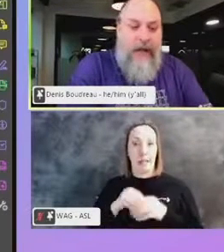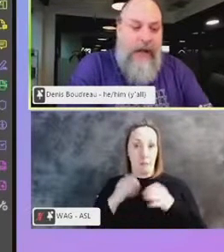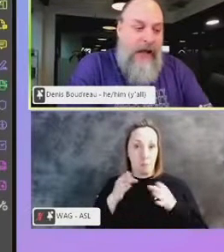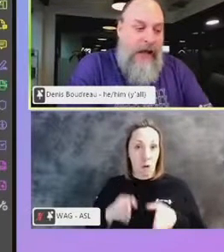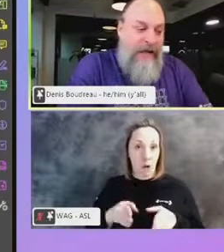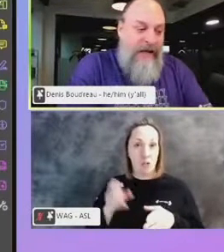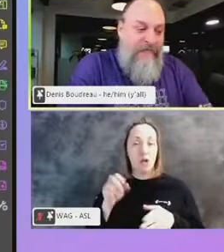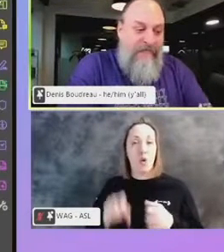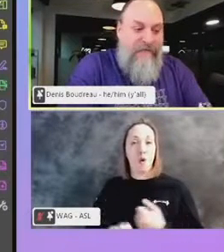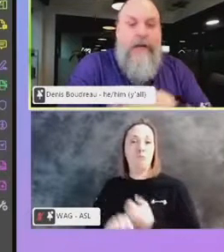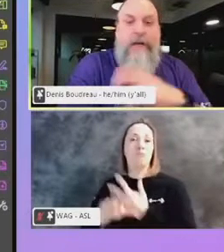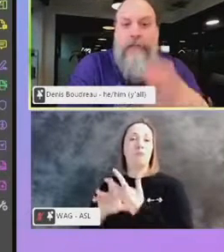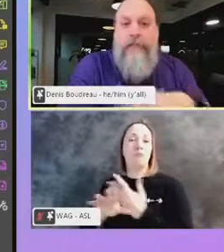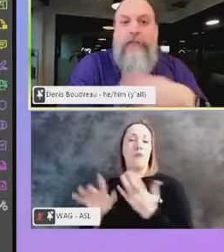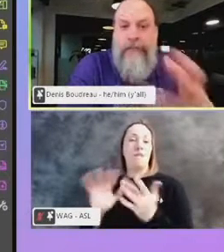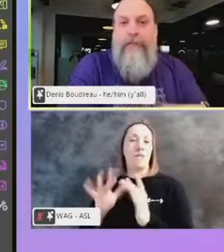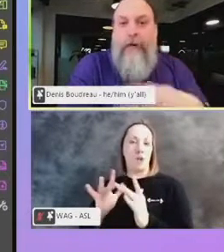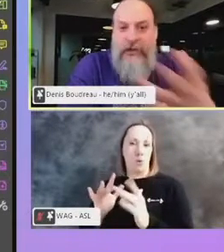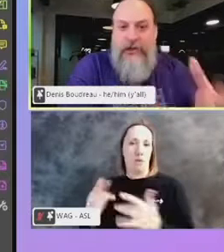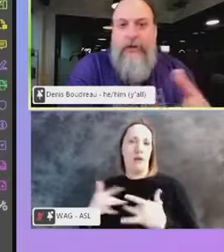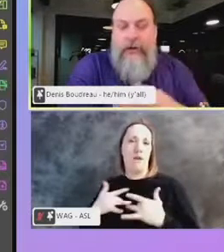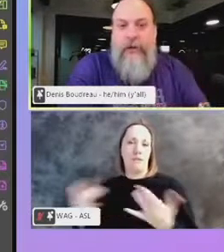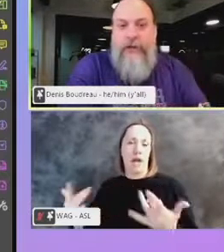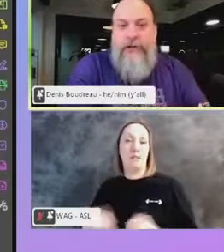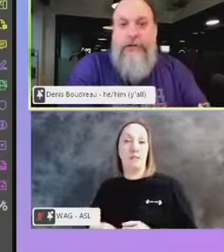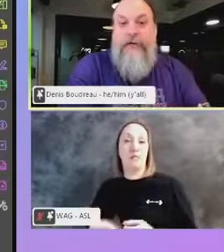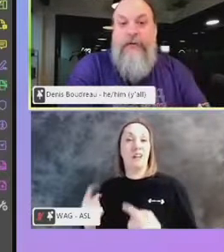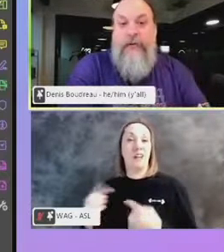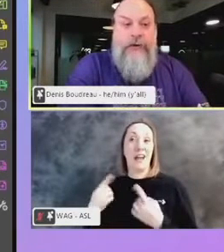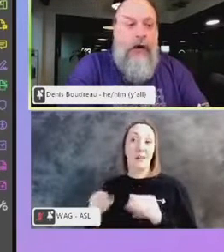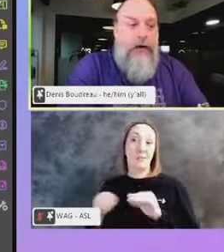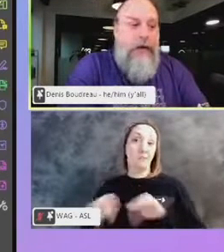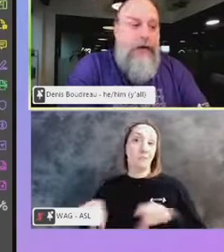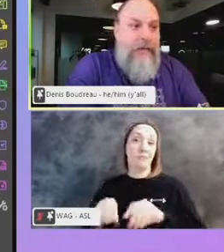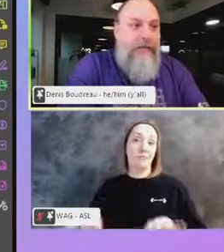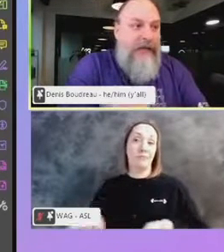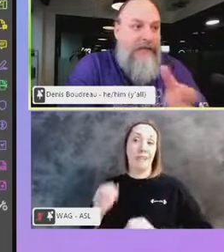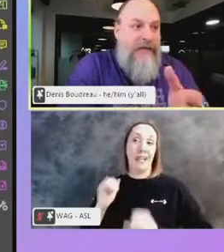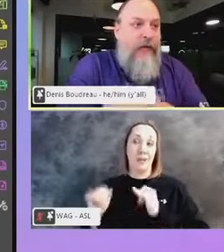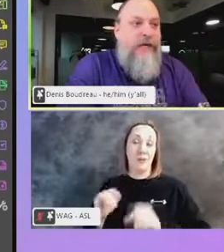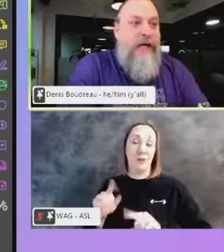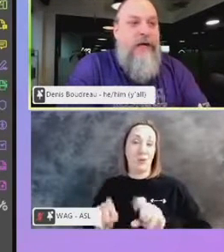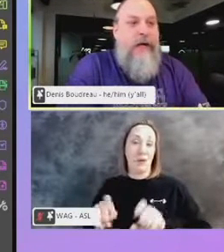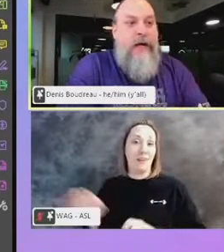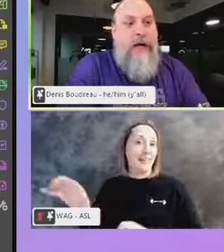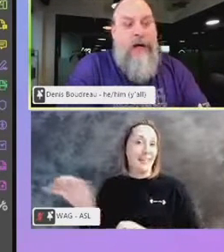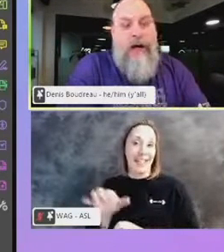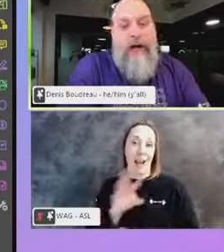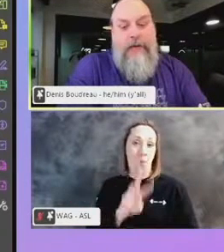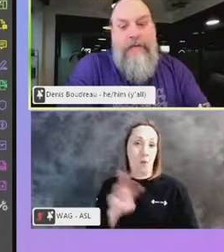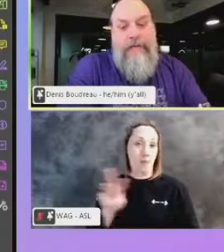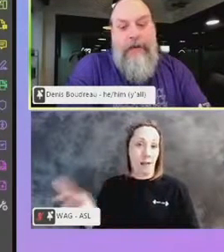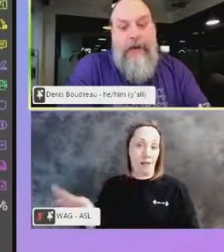folks five interview questions about their experiences. Live in person or virtual events period I